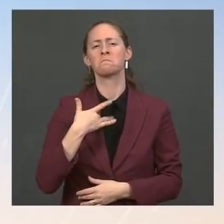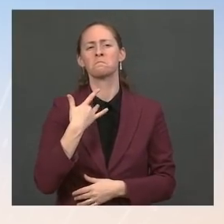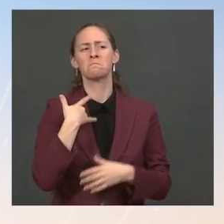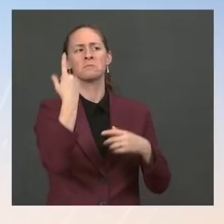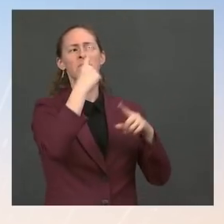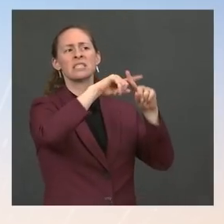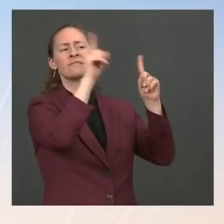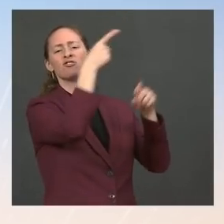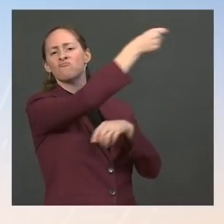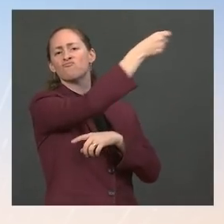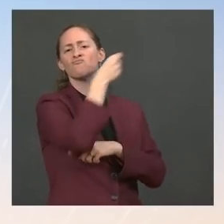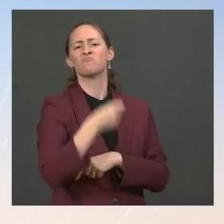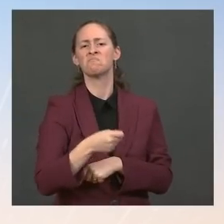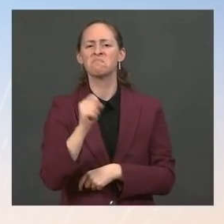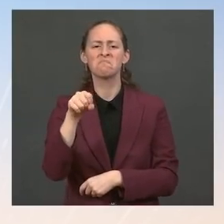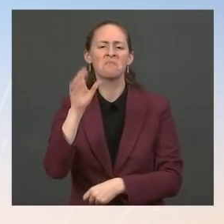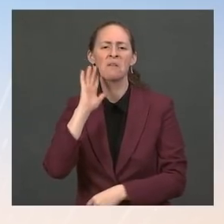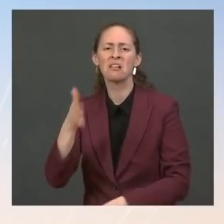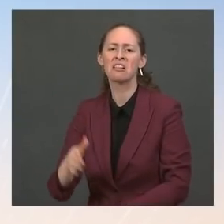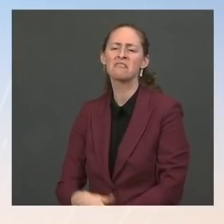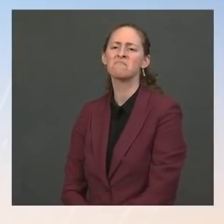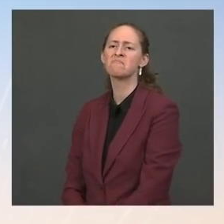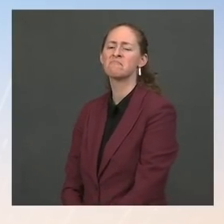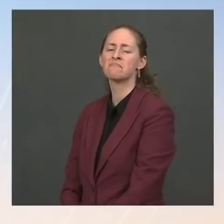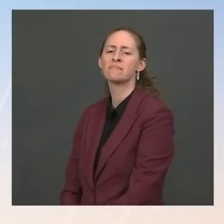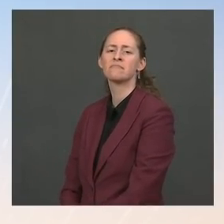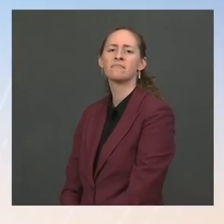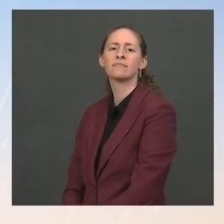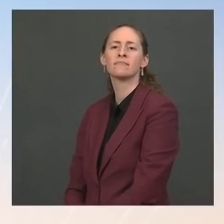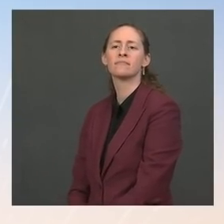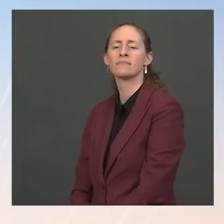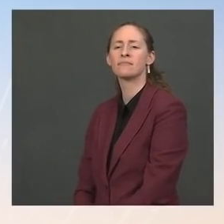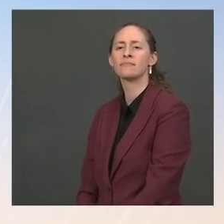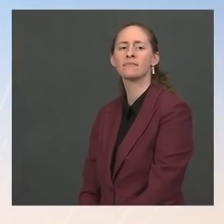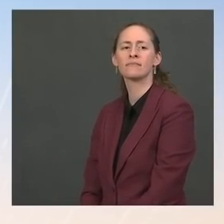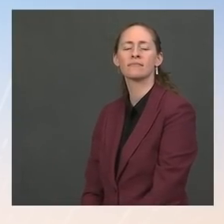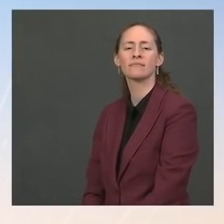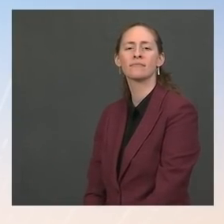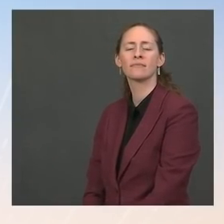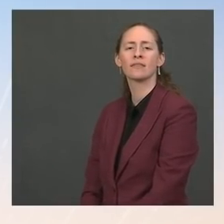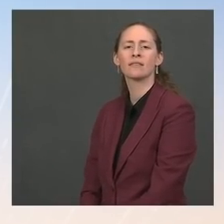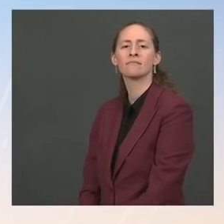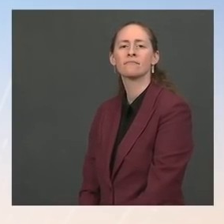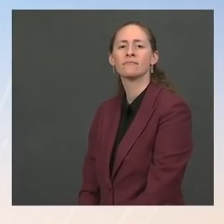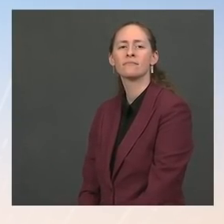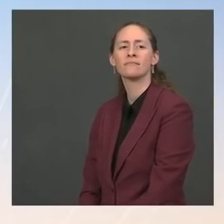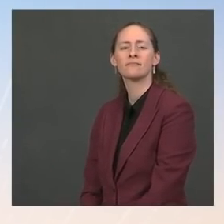Senator Manchin was critical of, sort of, inflation this week.